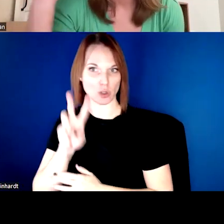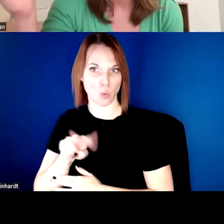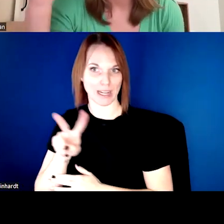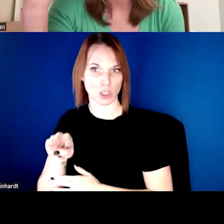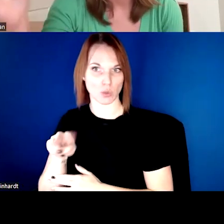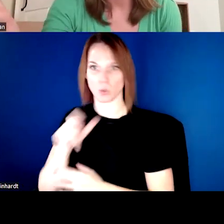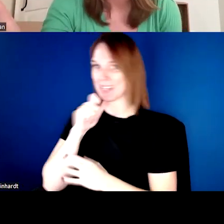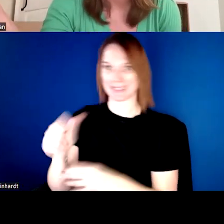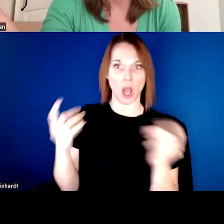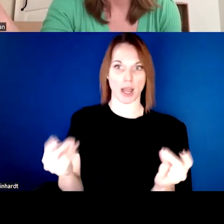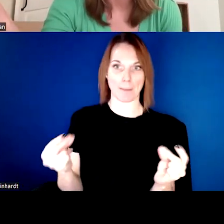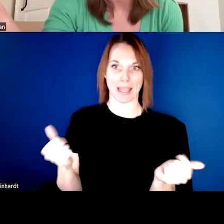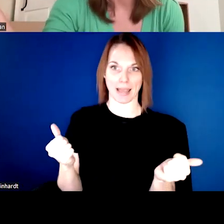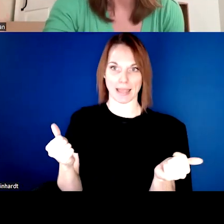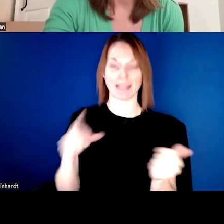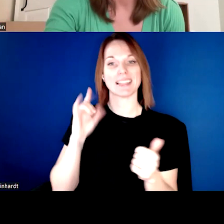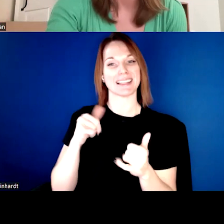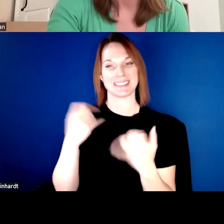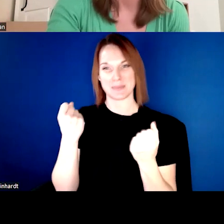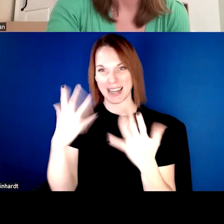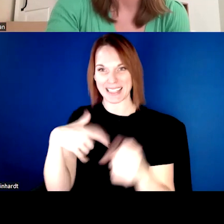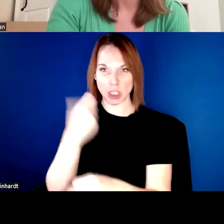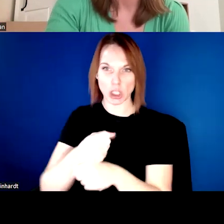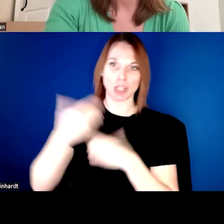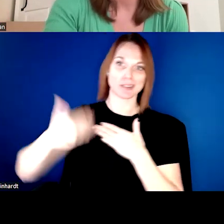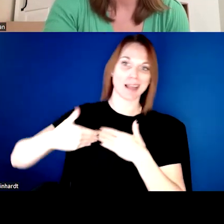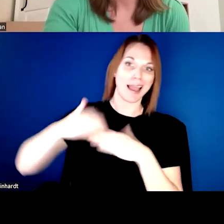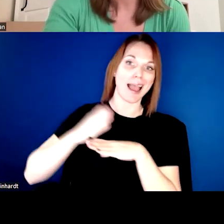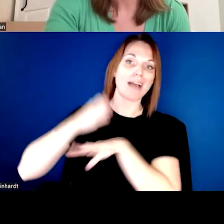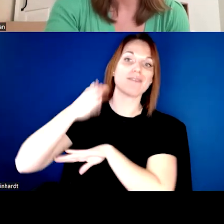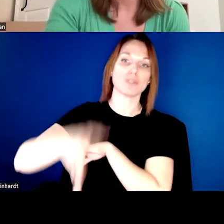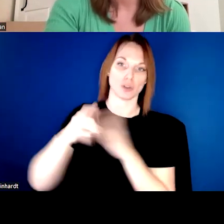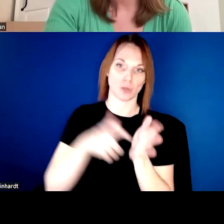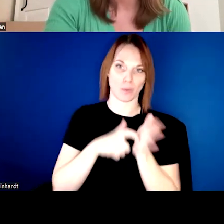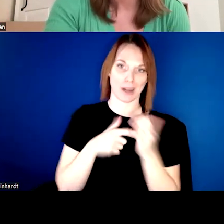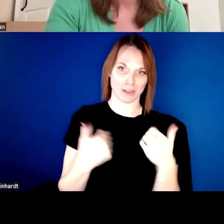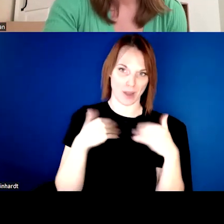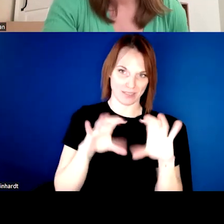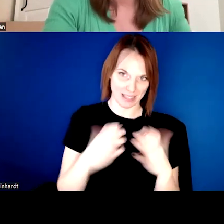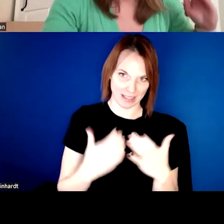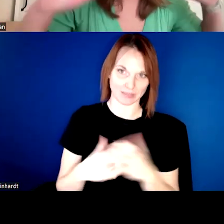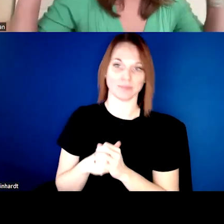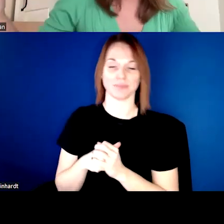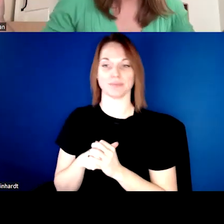this is for years after they were required to have the class. Okay so this is kind of